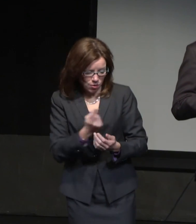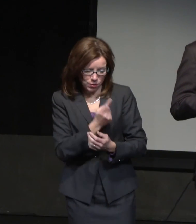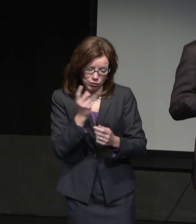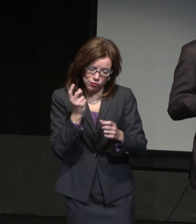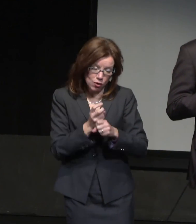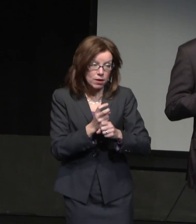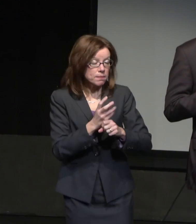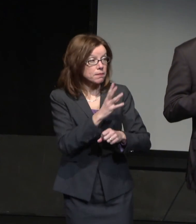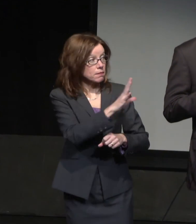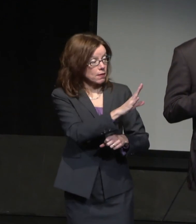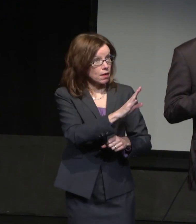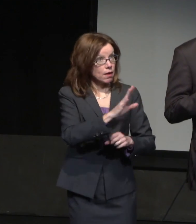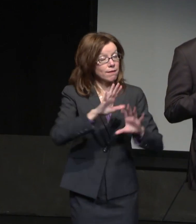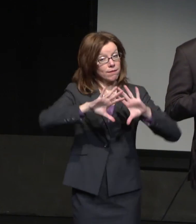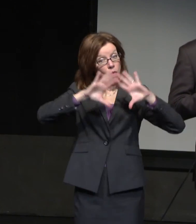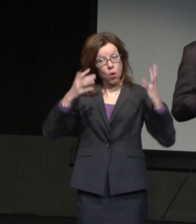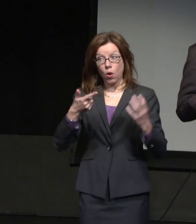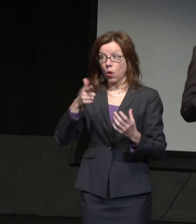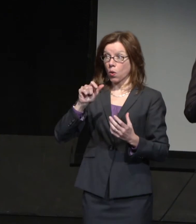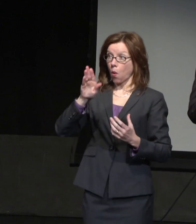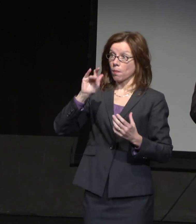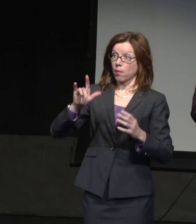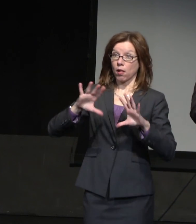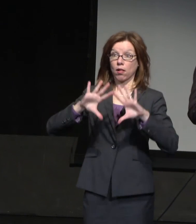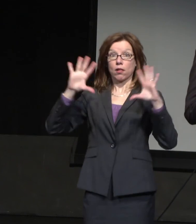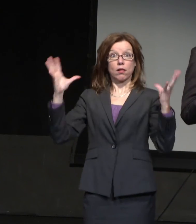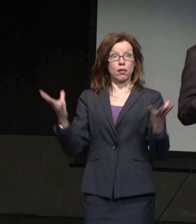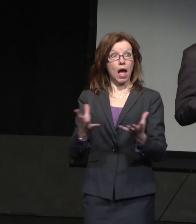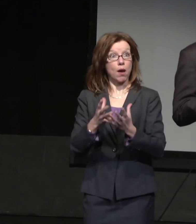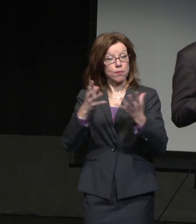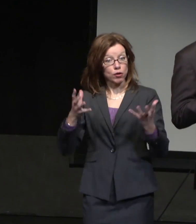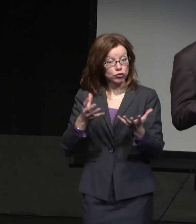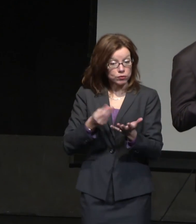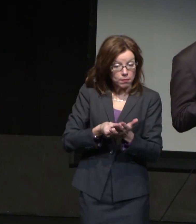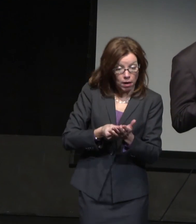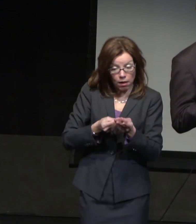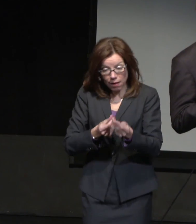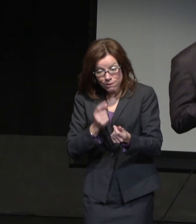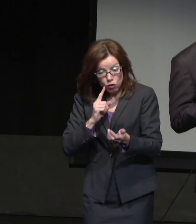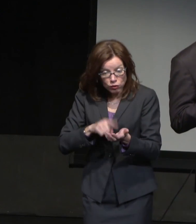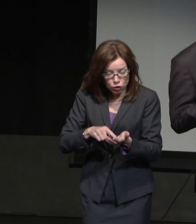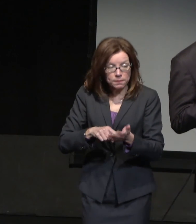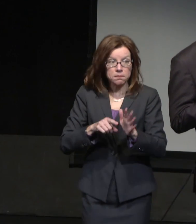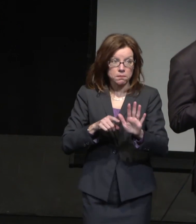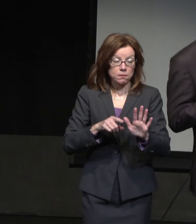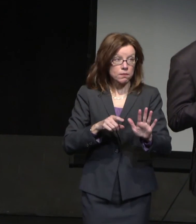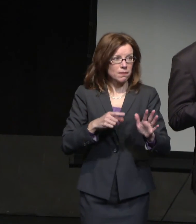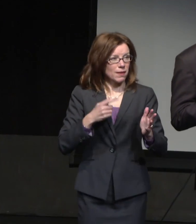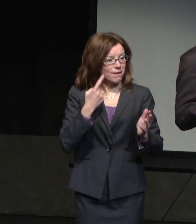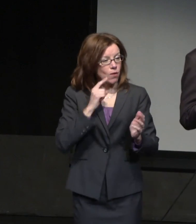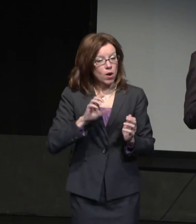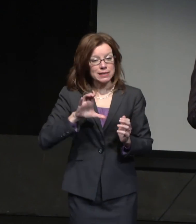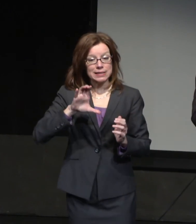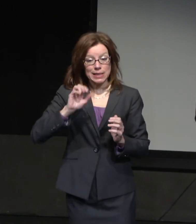In terms of globally, to answer your question from the whole globe, the number of people that can make carbon dioxide measurements in the atmosphere